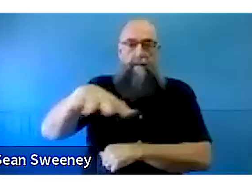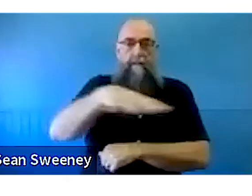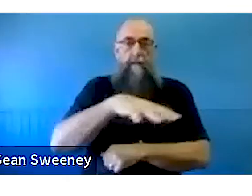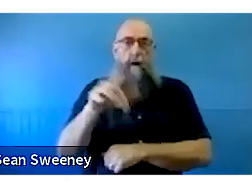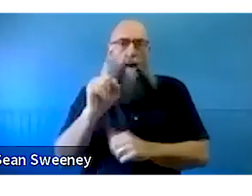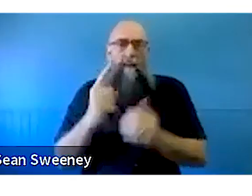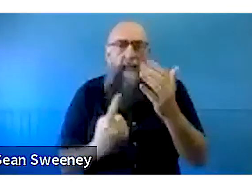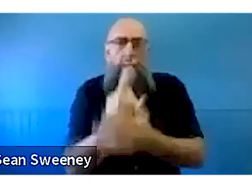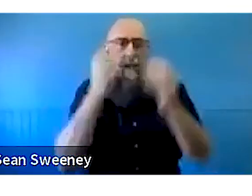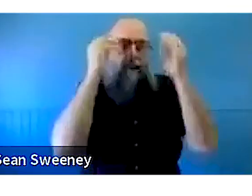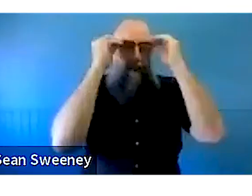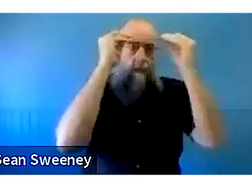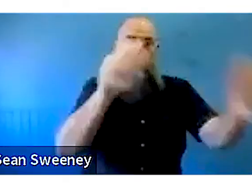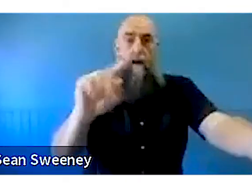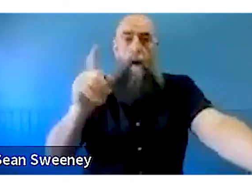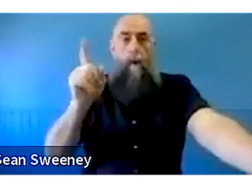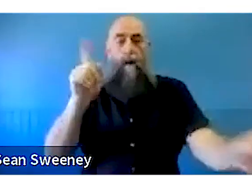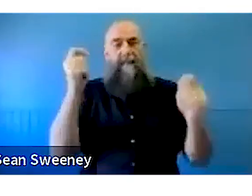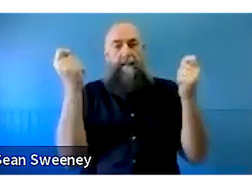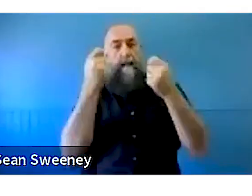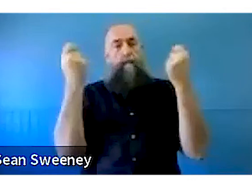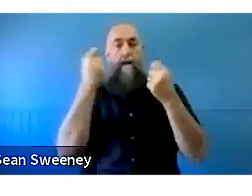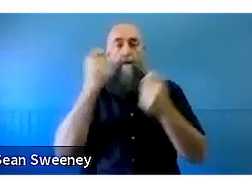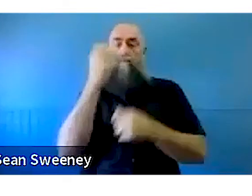One of the celebrations and significance in your area?